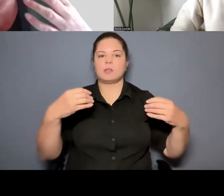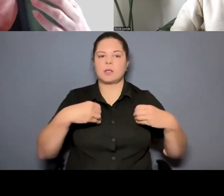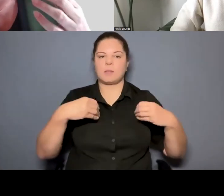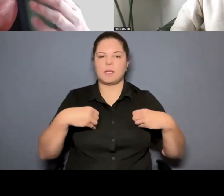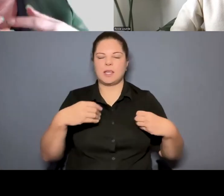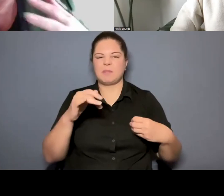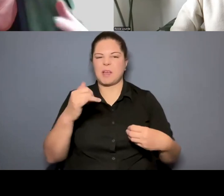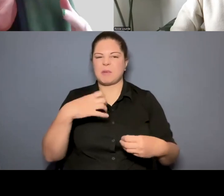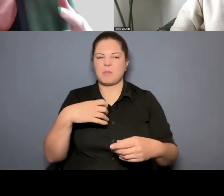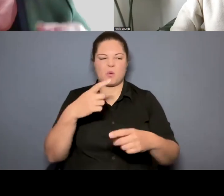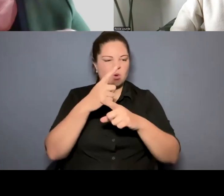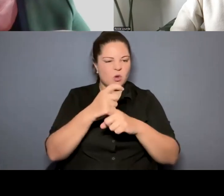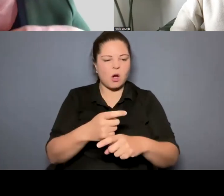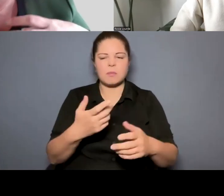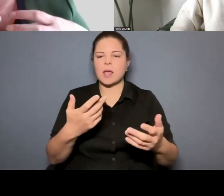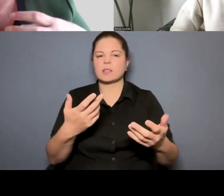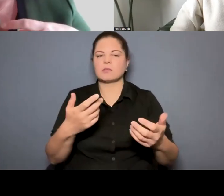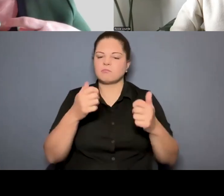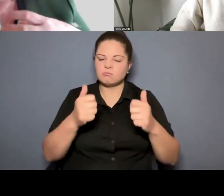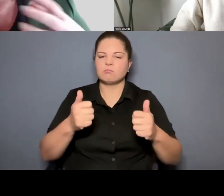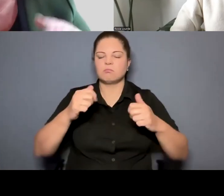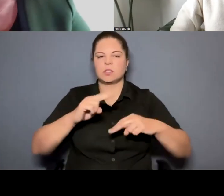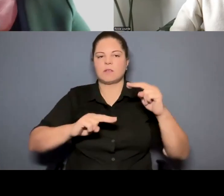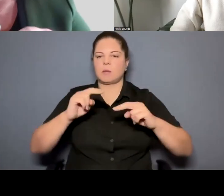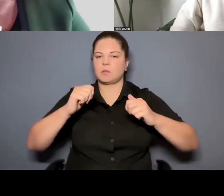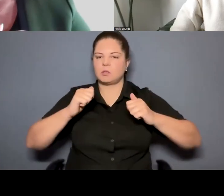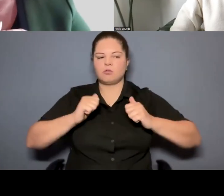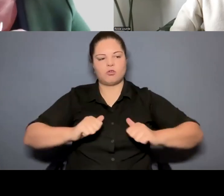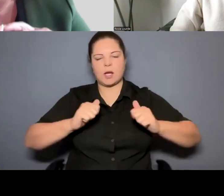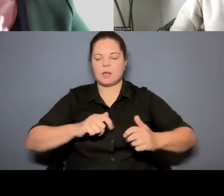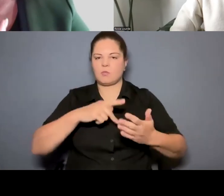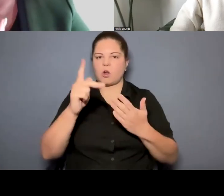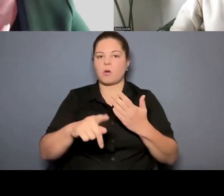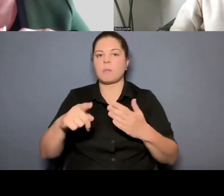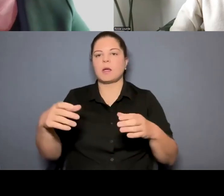kind of well-developed training program, for a small business it would be an expectation that